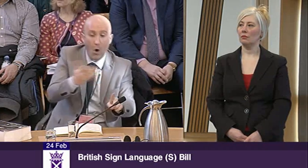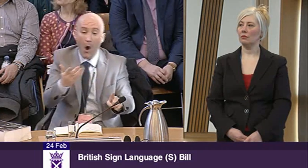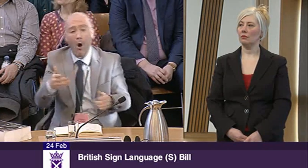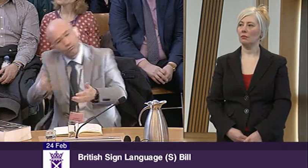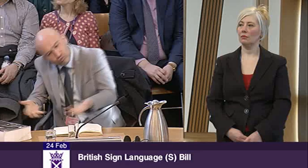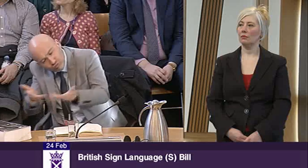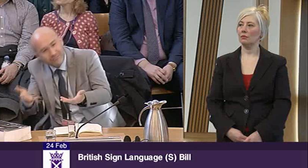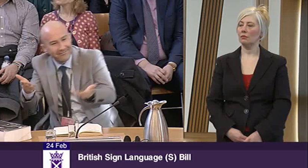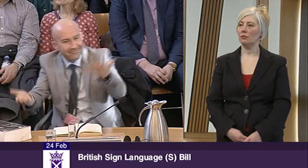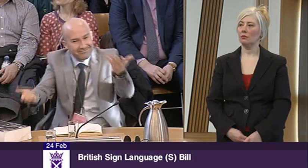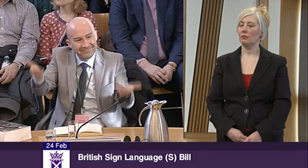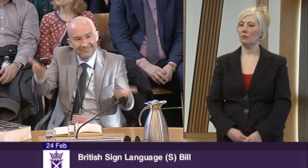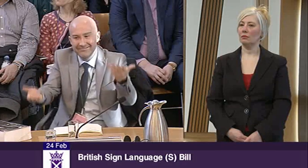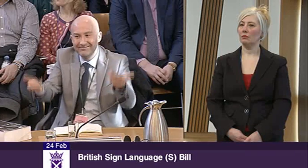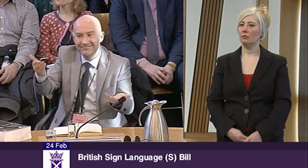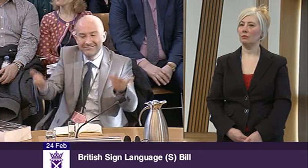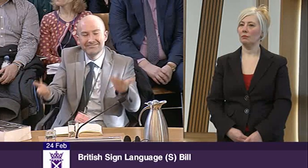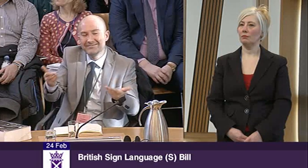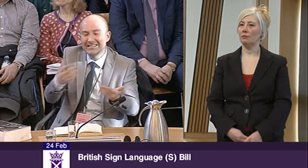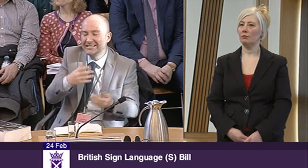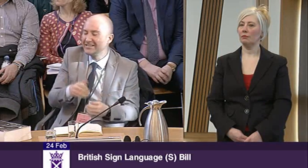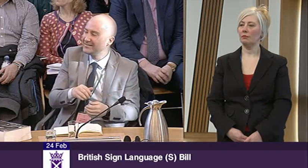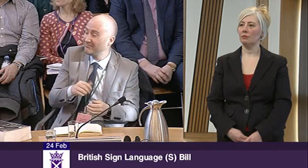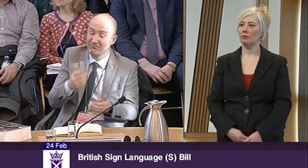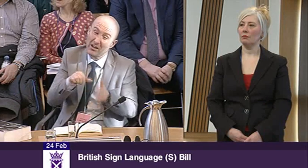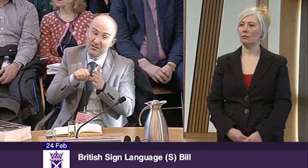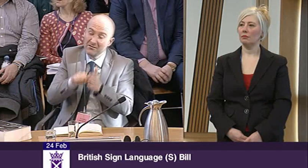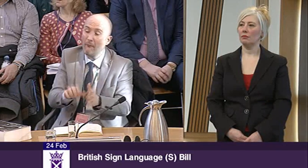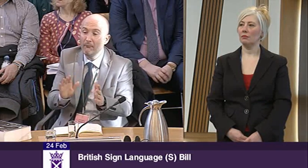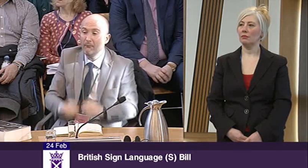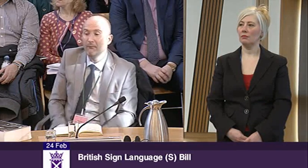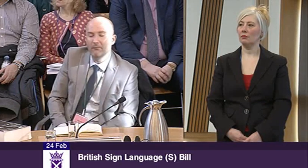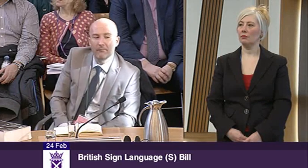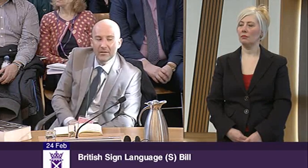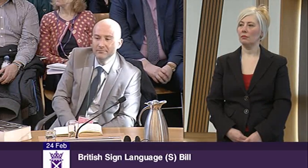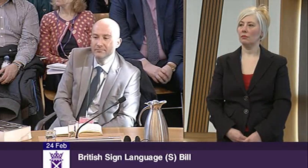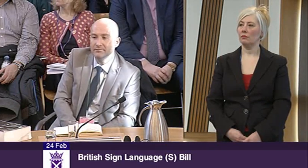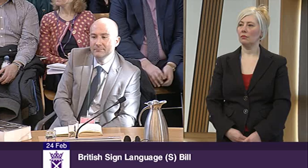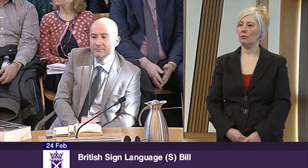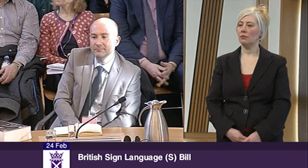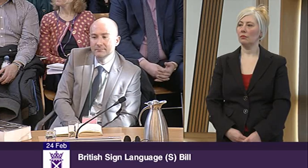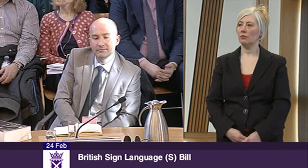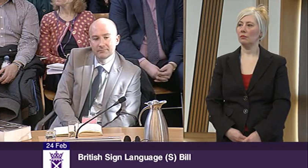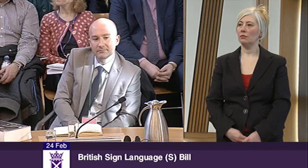act, but I think that you need to tread quite gently to begin with.